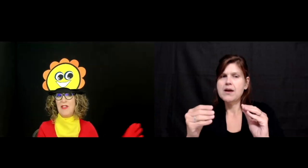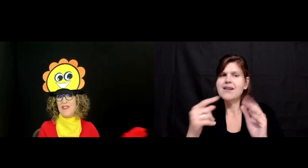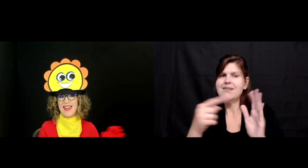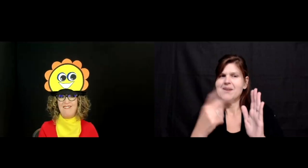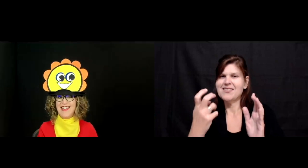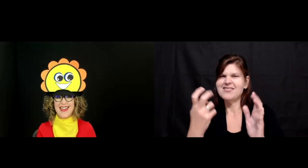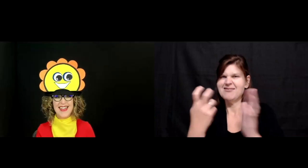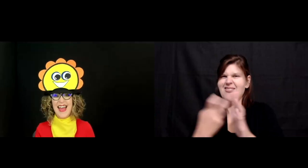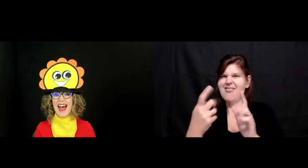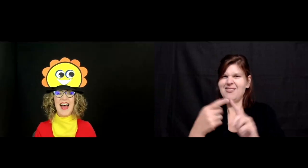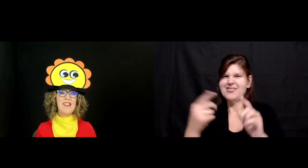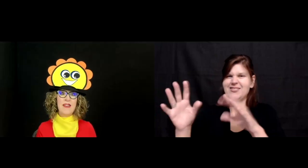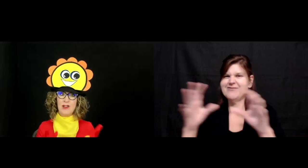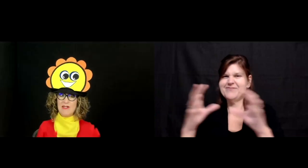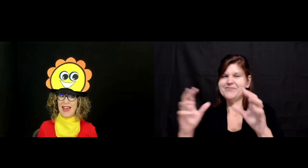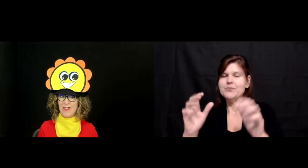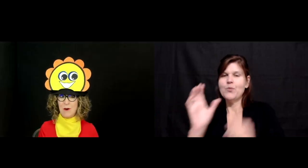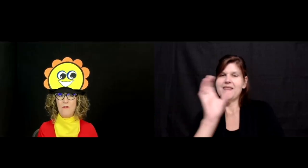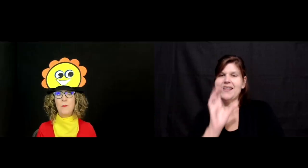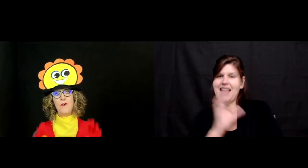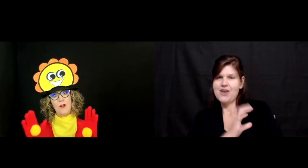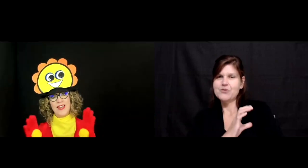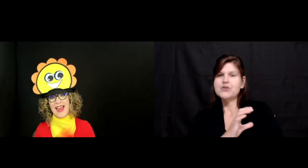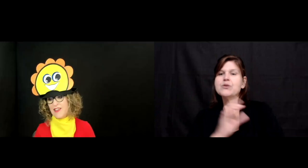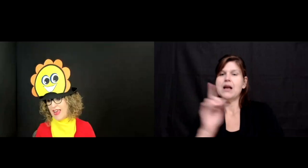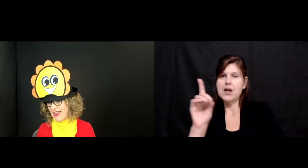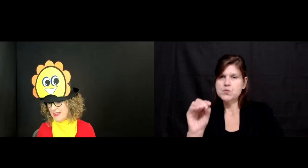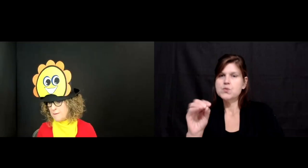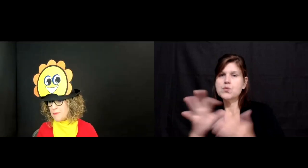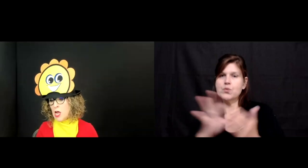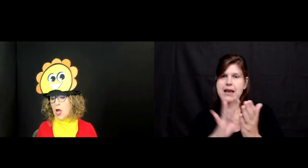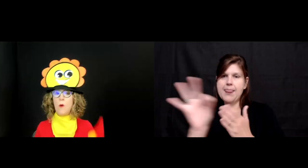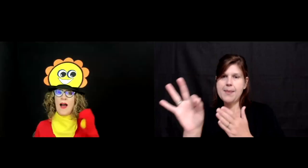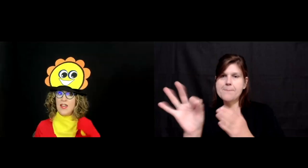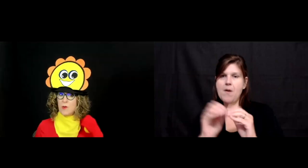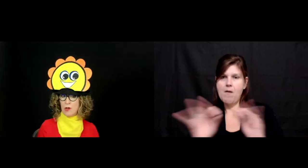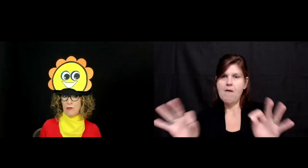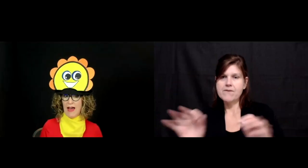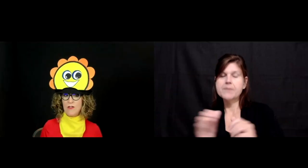and the characters. So I do take them off and put 'em on again at the end. But why do I do that?